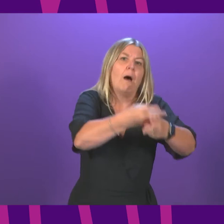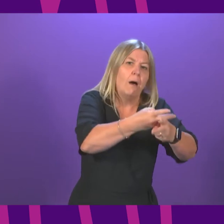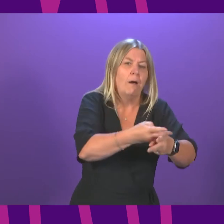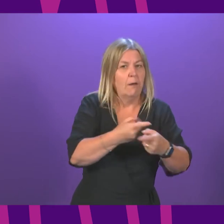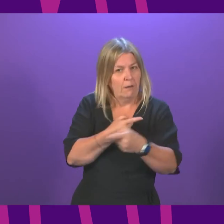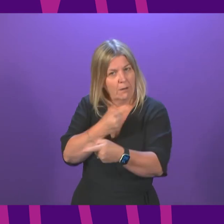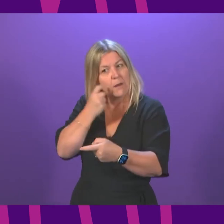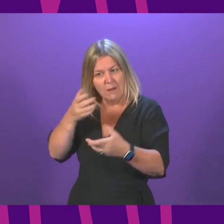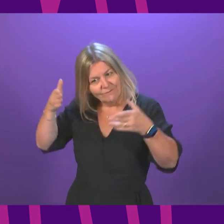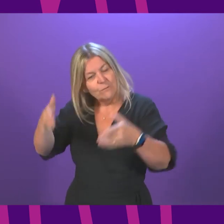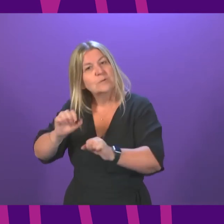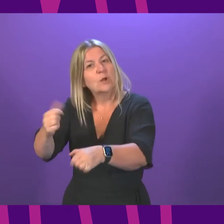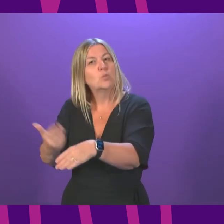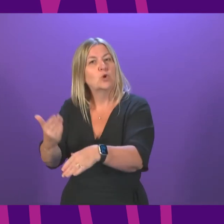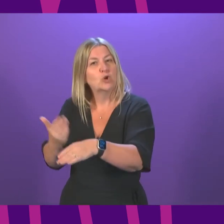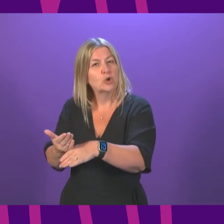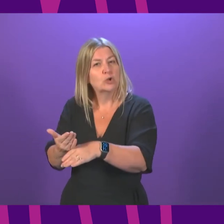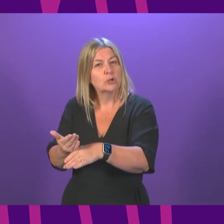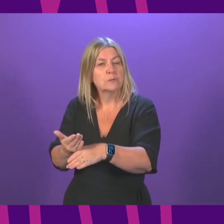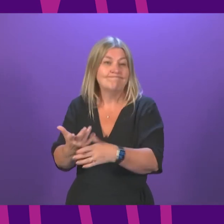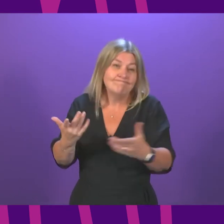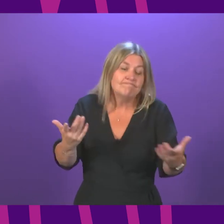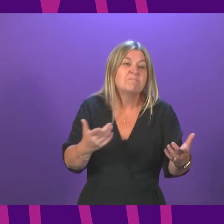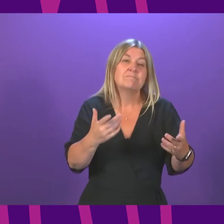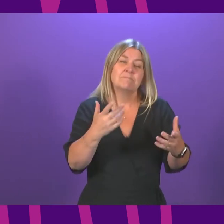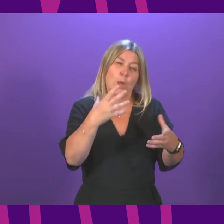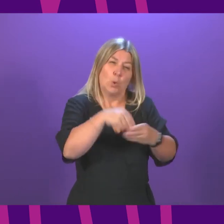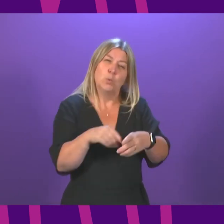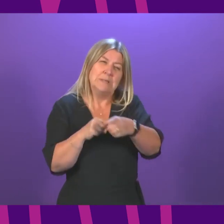including by giving support to care home services that fall short of the expected quality of